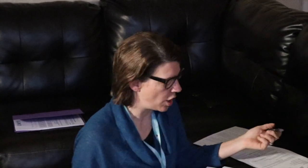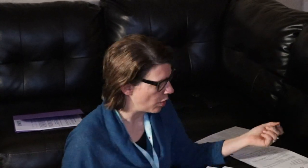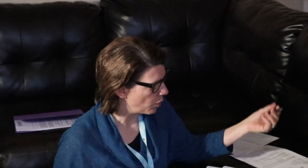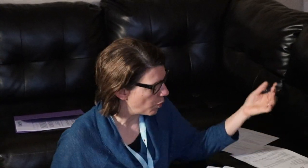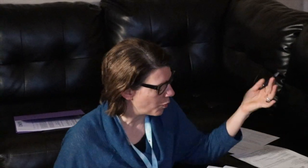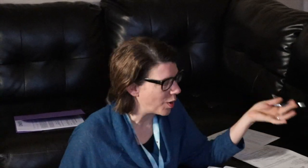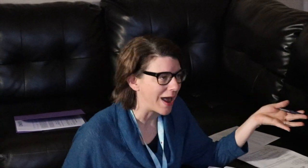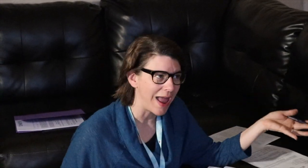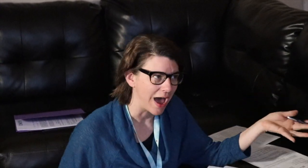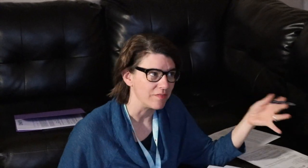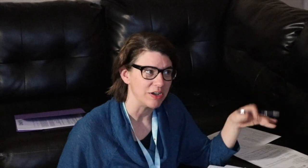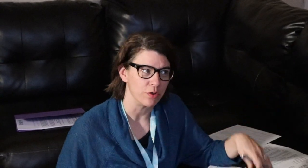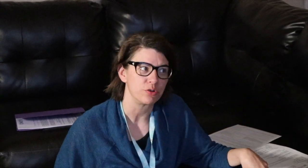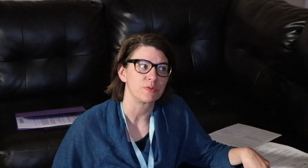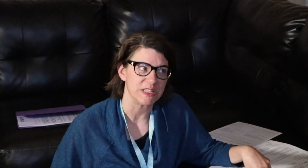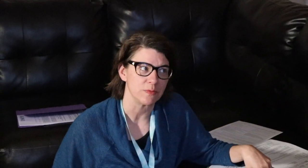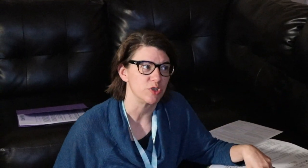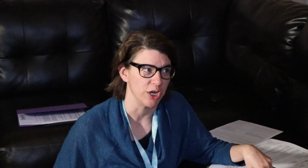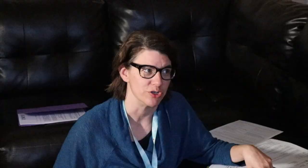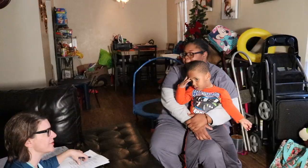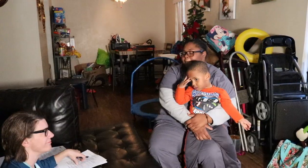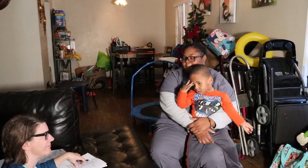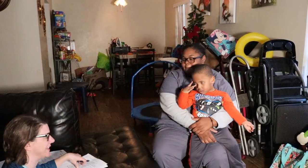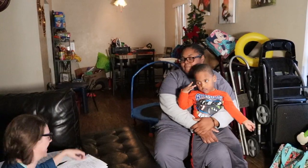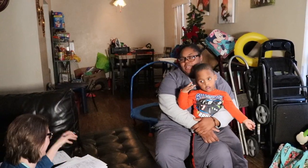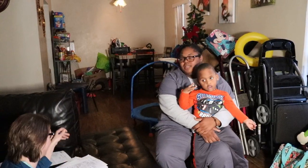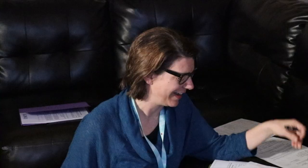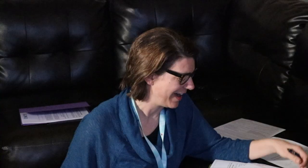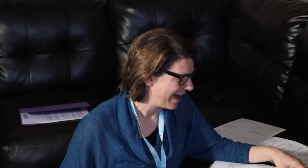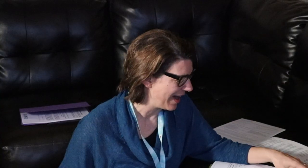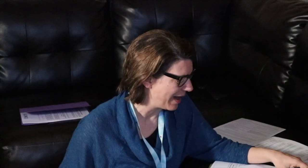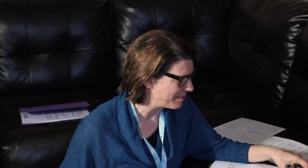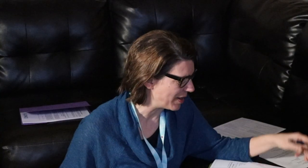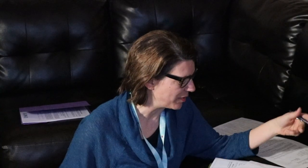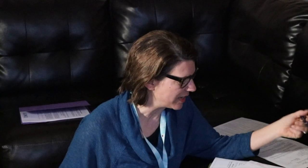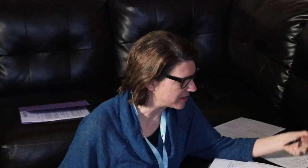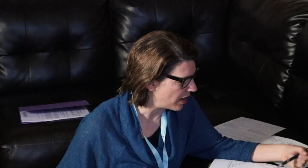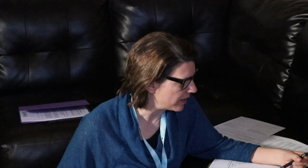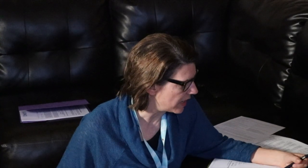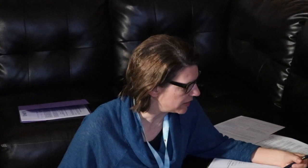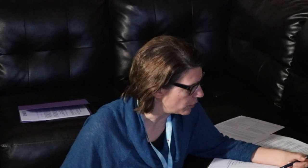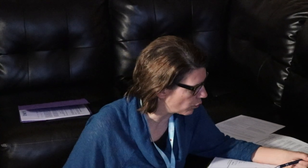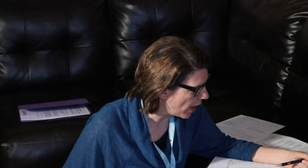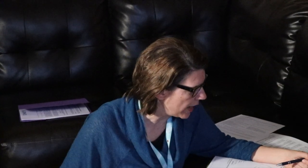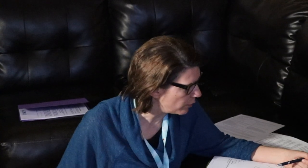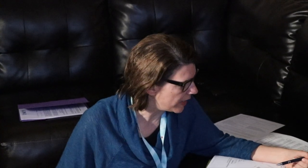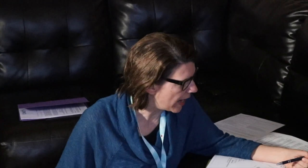So, what I have, I know there's been some changes. But we had thought that the right we had